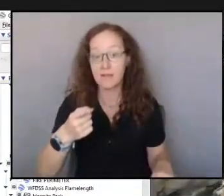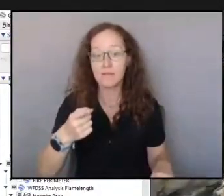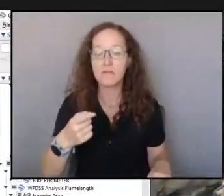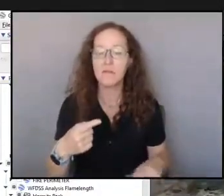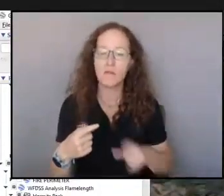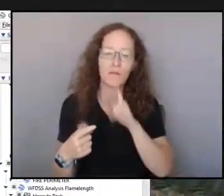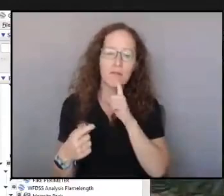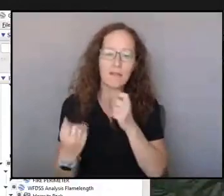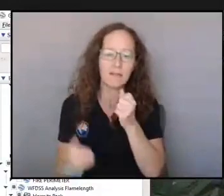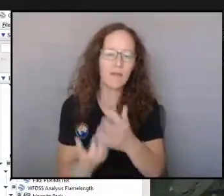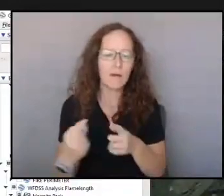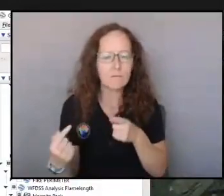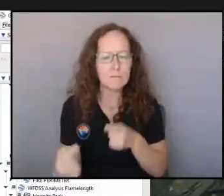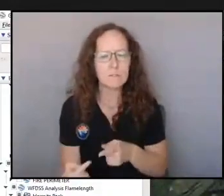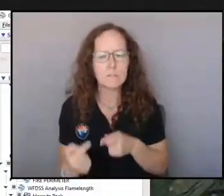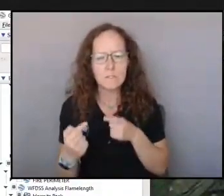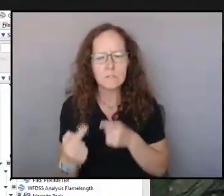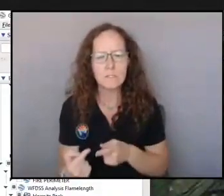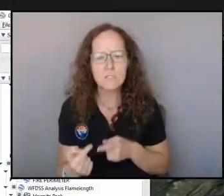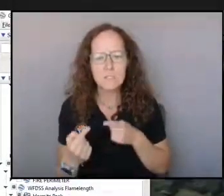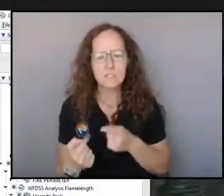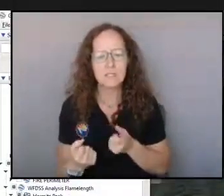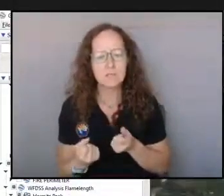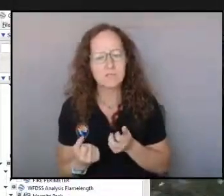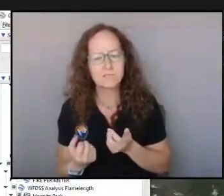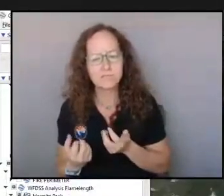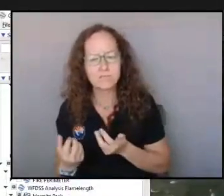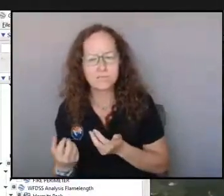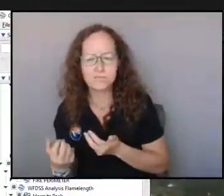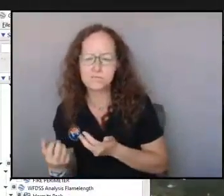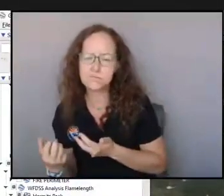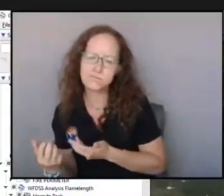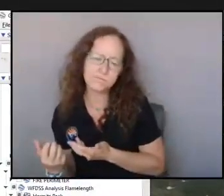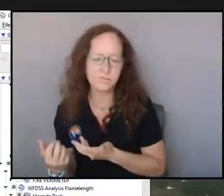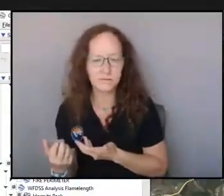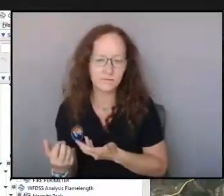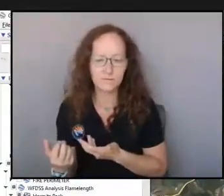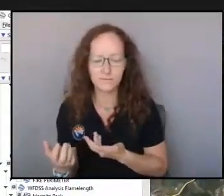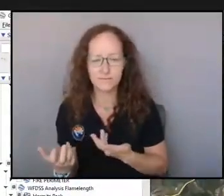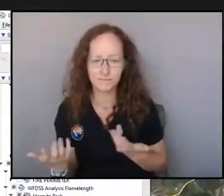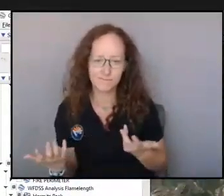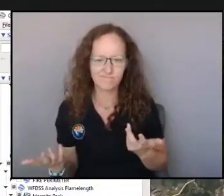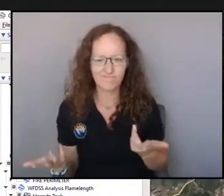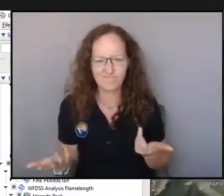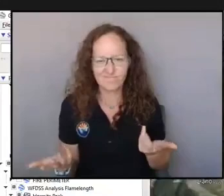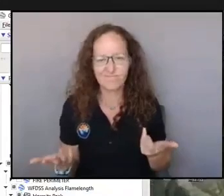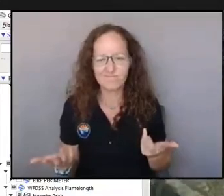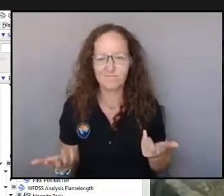AT ALL. AS WE GET ALL THE WAY TO THE TOP BY ANGOSTURA, YOU CAN SEE WHERE THE CREWS ARE WORKING.